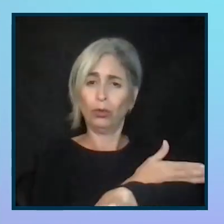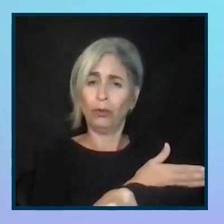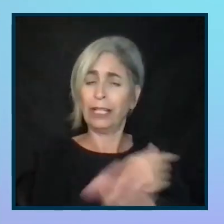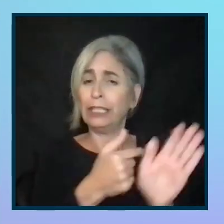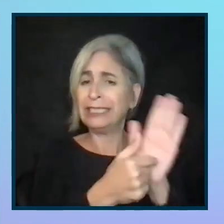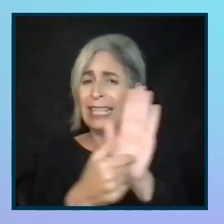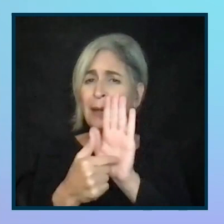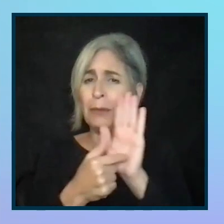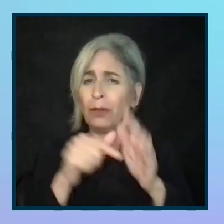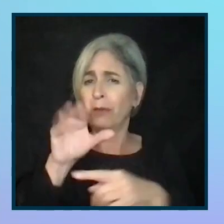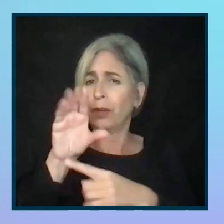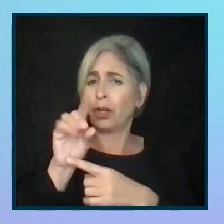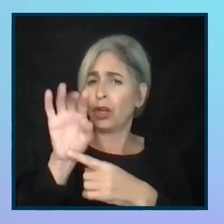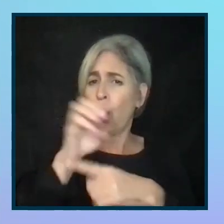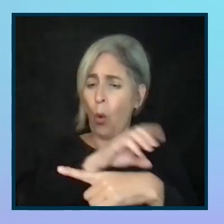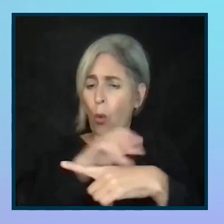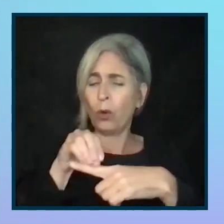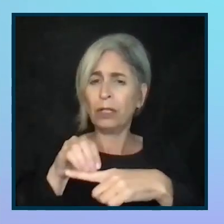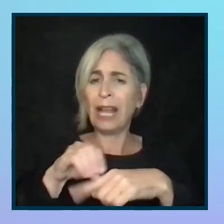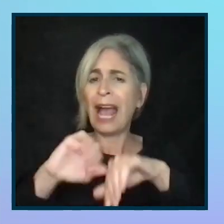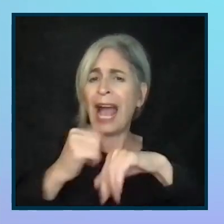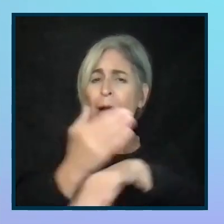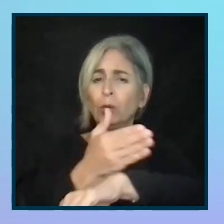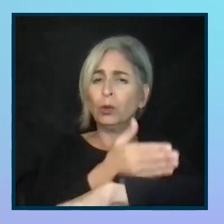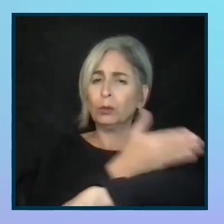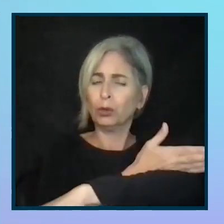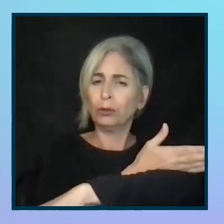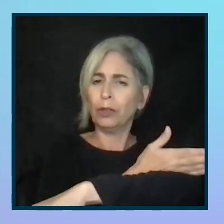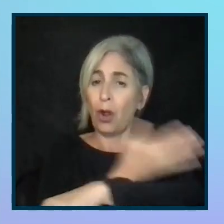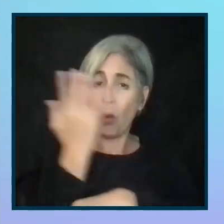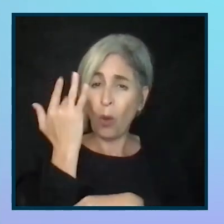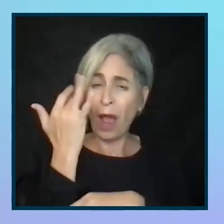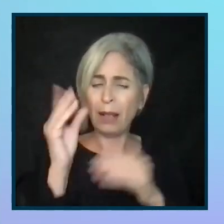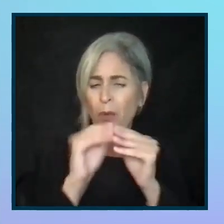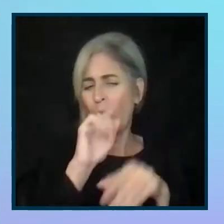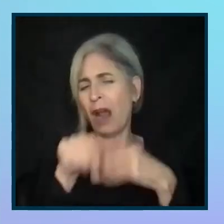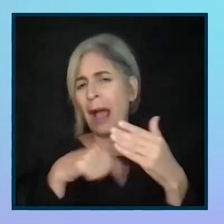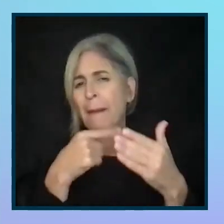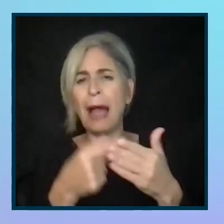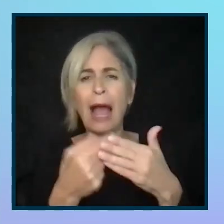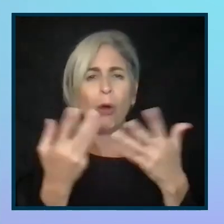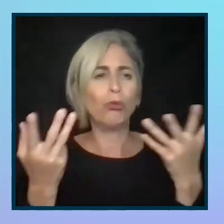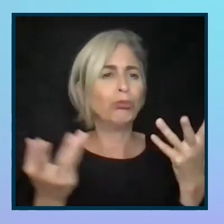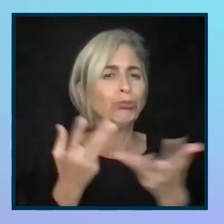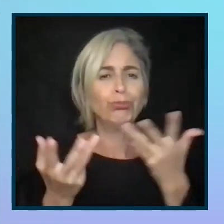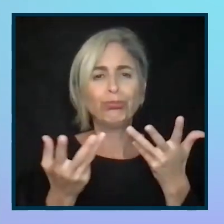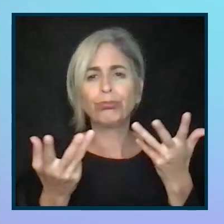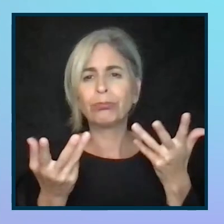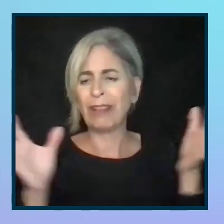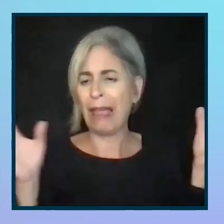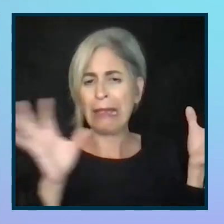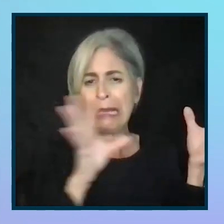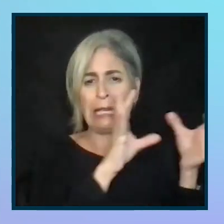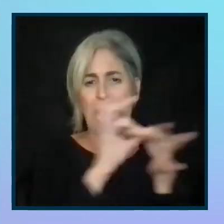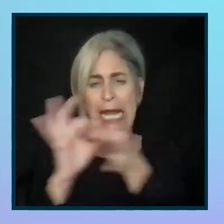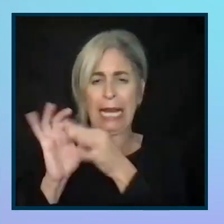or design examples on how to improve it. Because it was more about connecting people with customers,